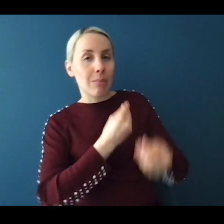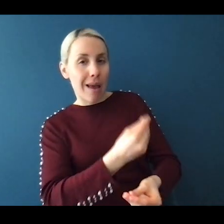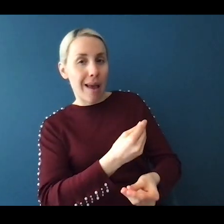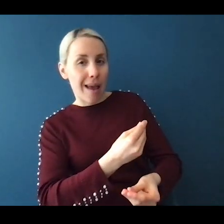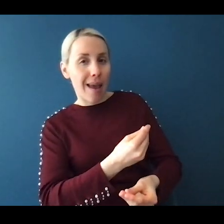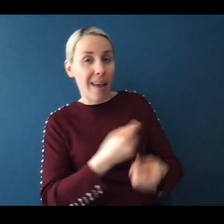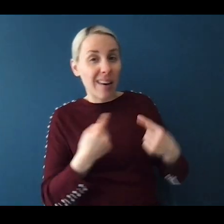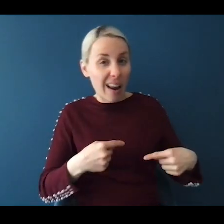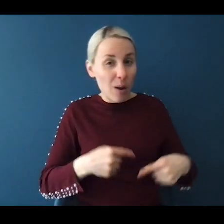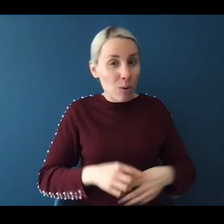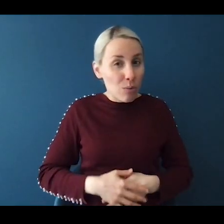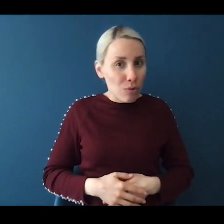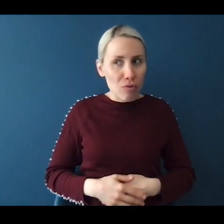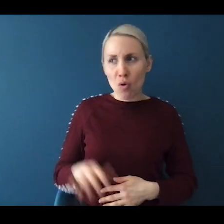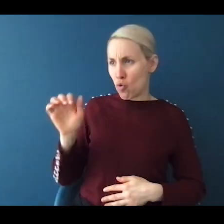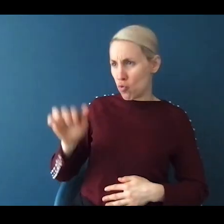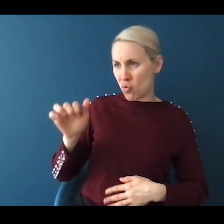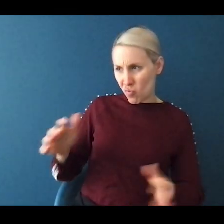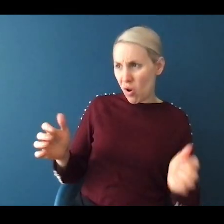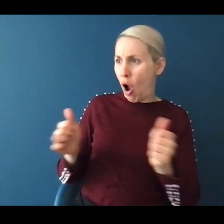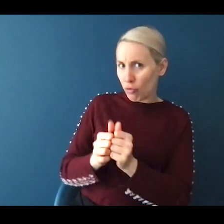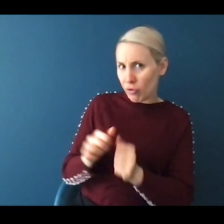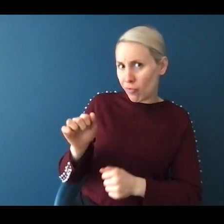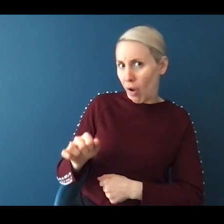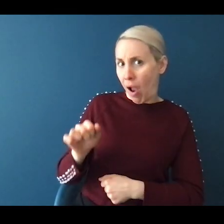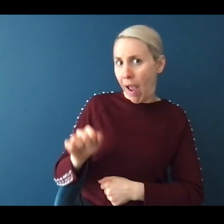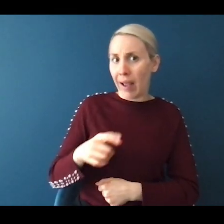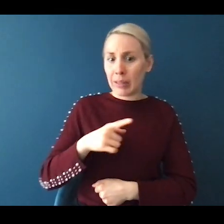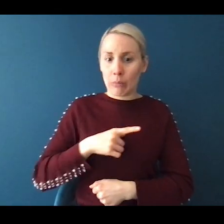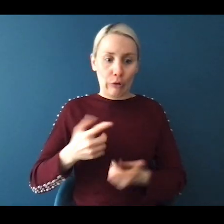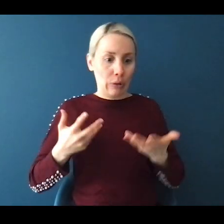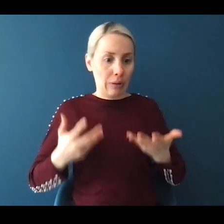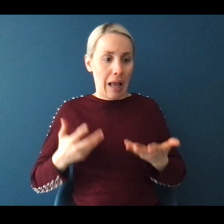I mean especially now in these uncertain times we can't predict whether we can actually travel